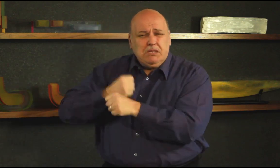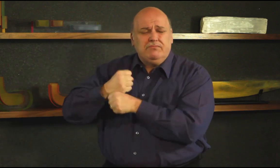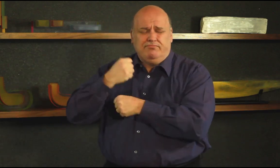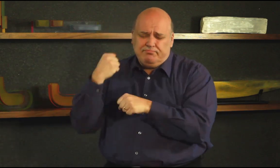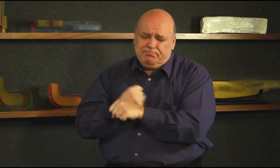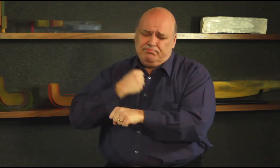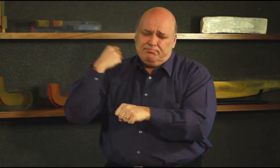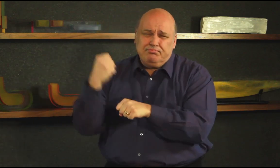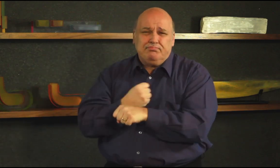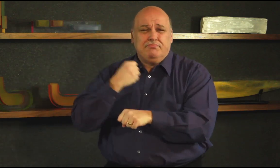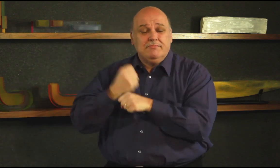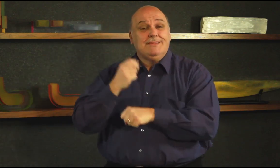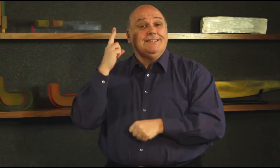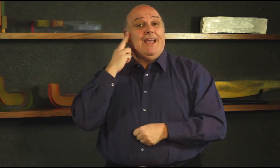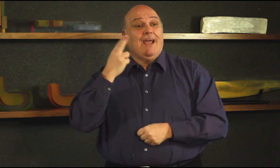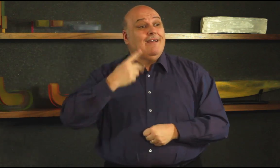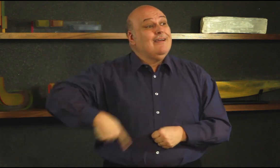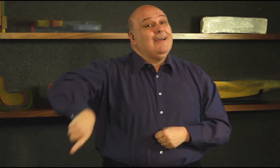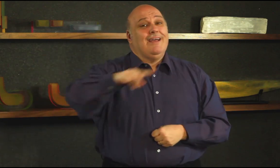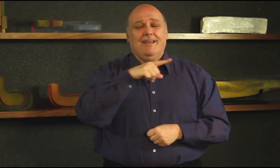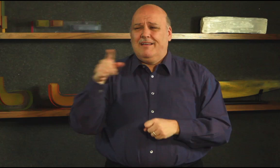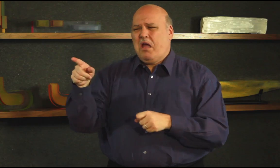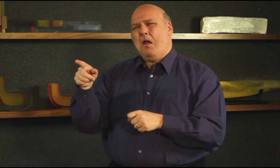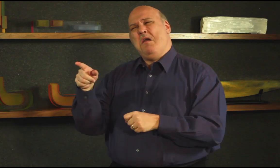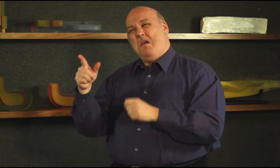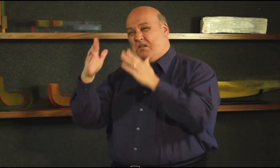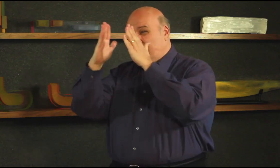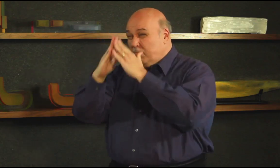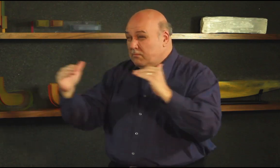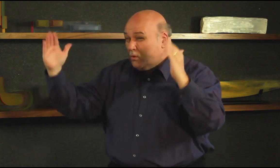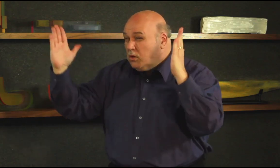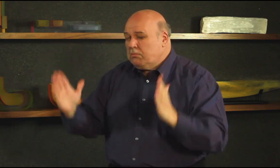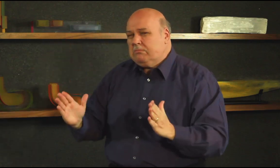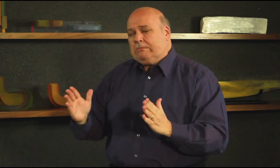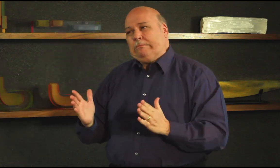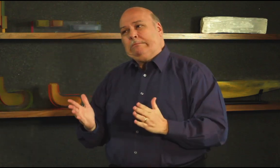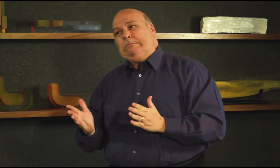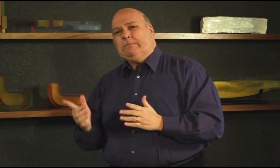for about 7 years. Ten to twenty years